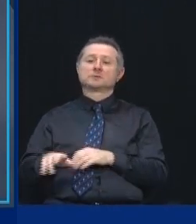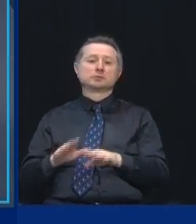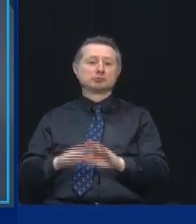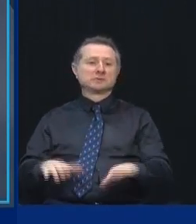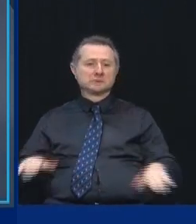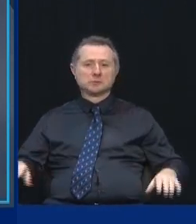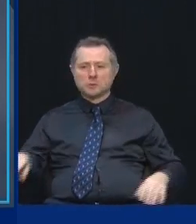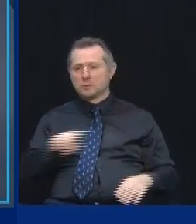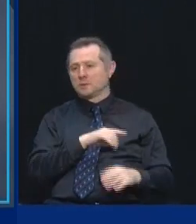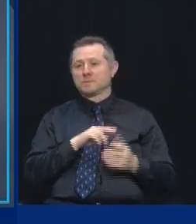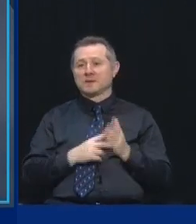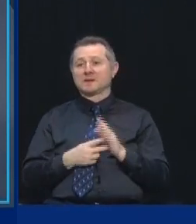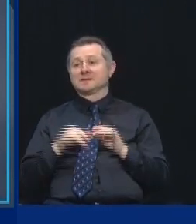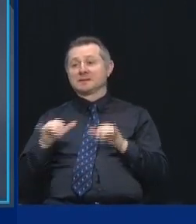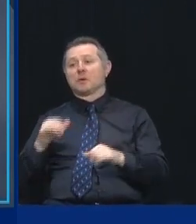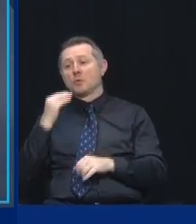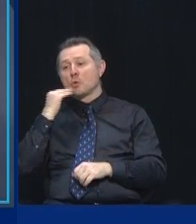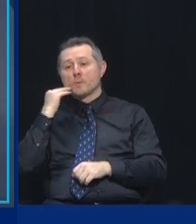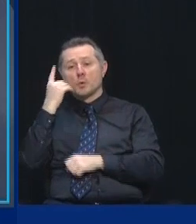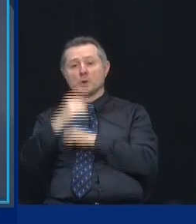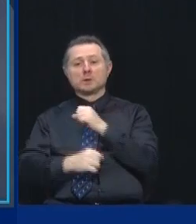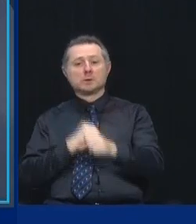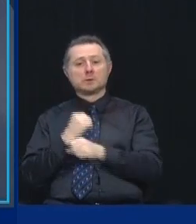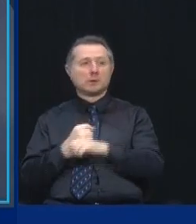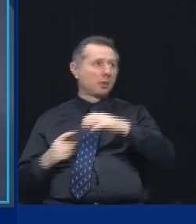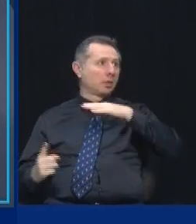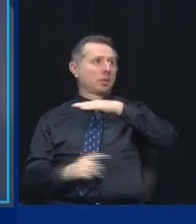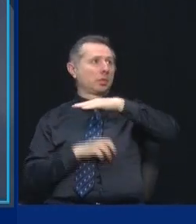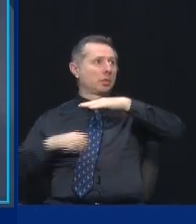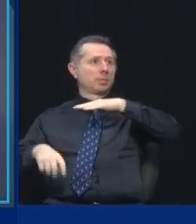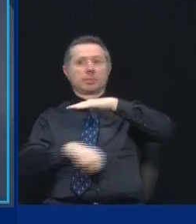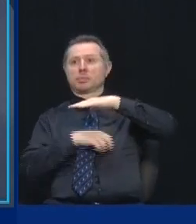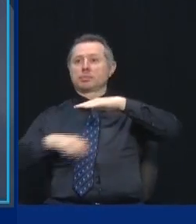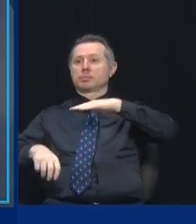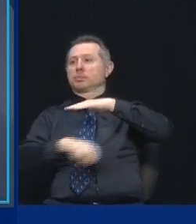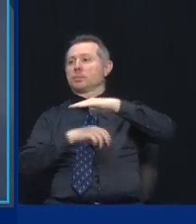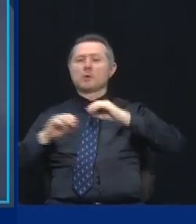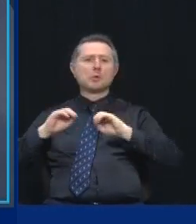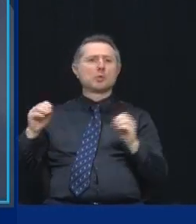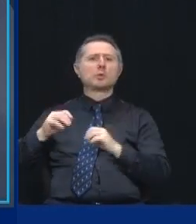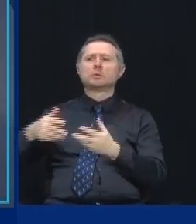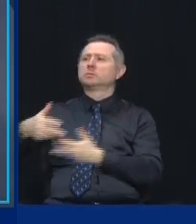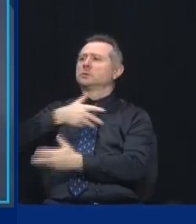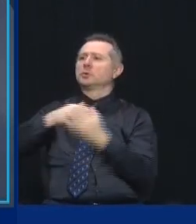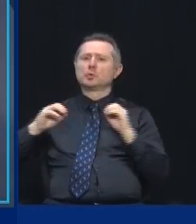WENT UP SOMETHING LIKE 300%. WHAT WAS THE EFFECT ON CHILDREN WHO WERE LEFT AT HOME FOR A